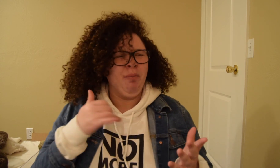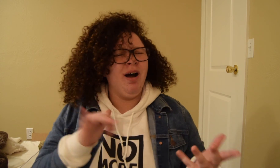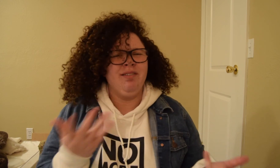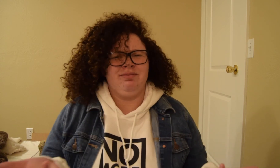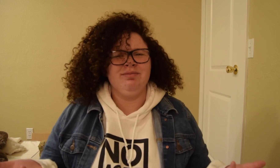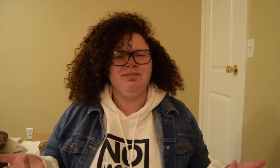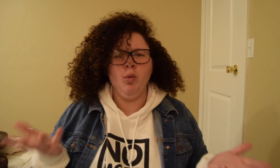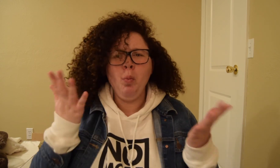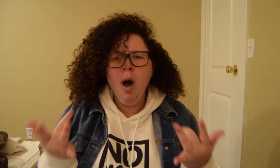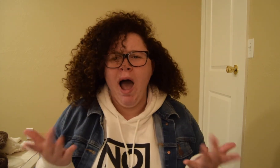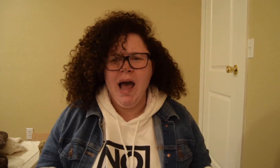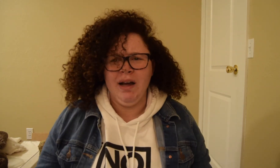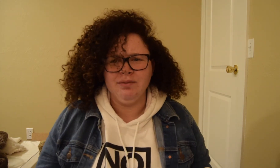I'm like, why?